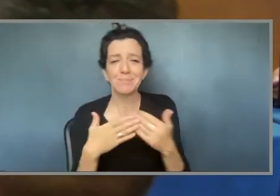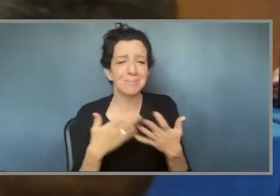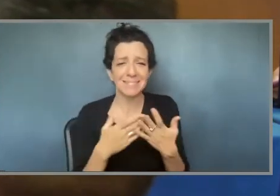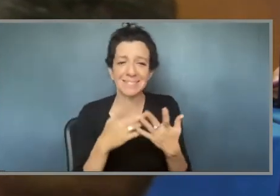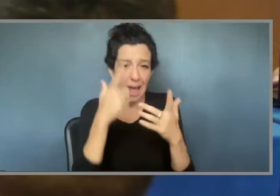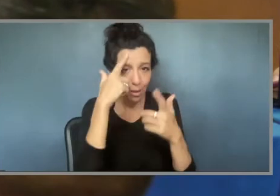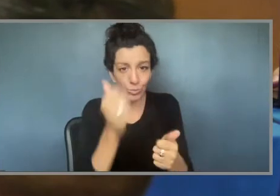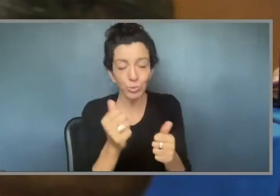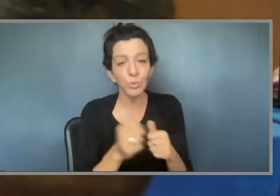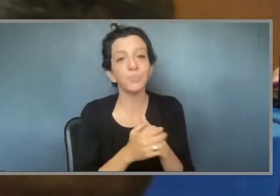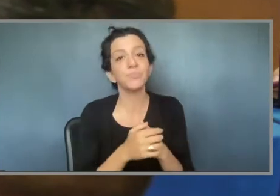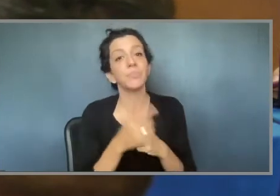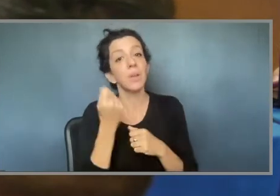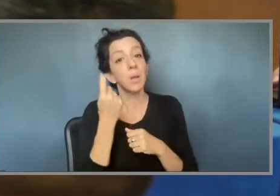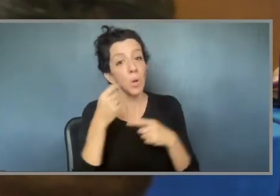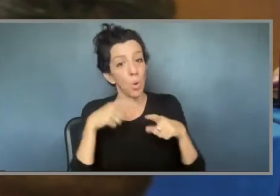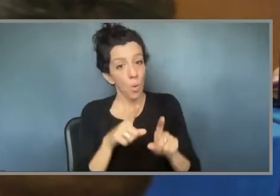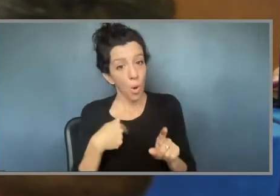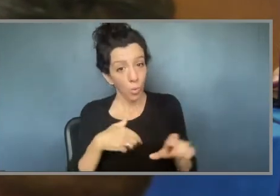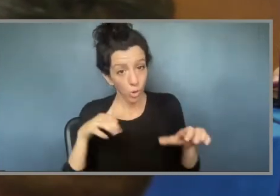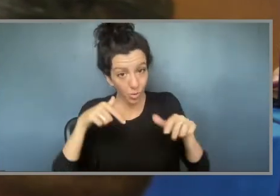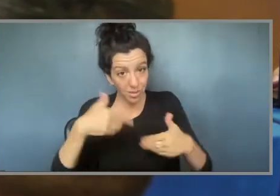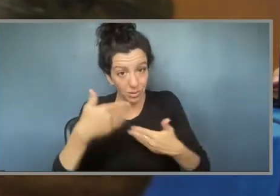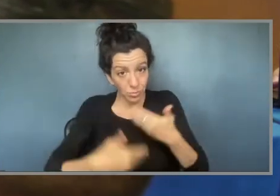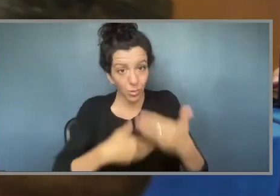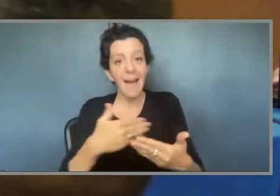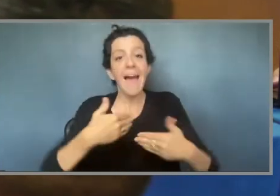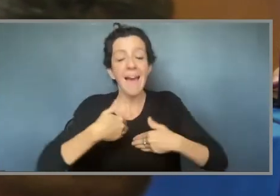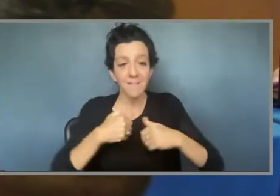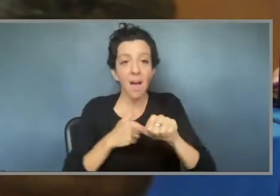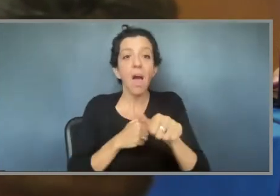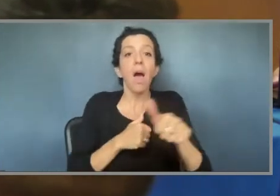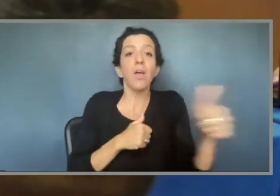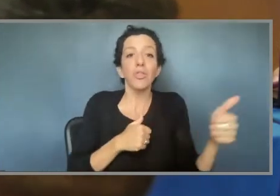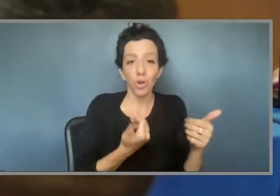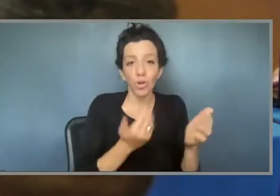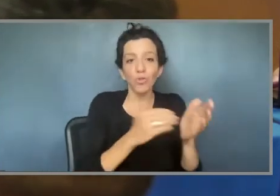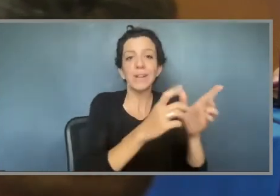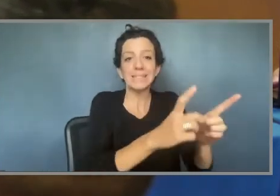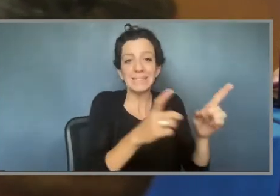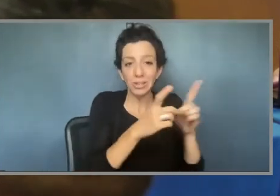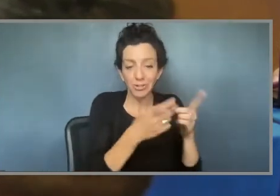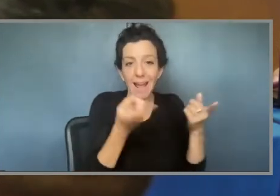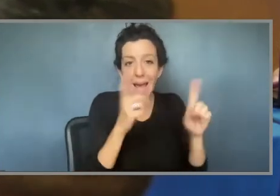Studio: it's important to note that, while we're doing the county redistricting efforts, there are also other